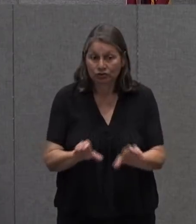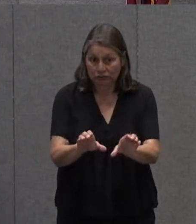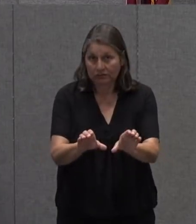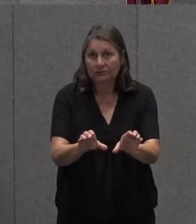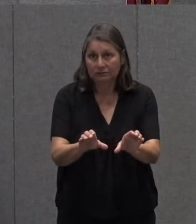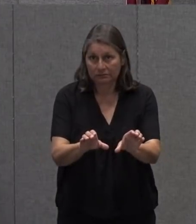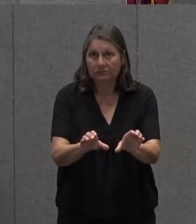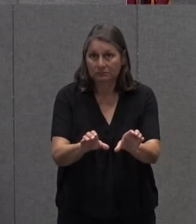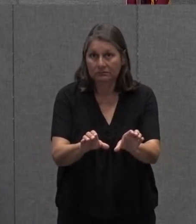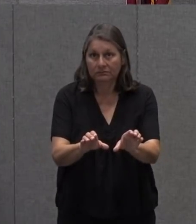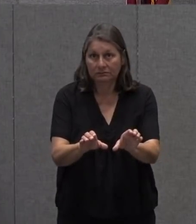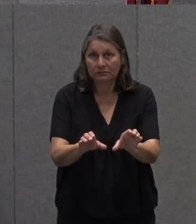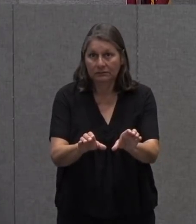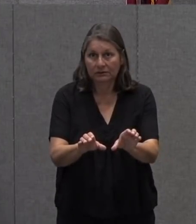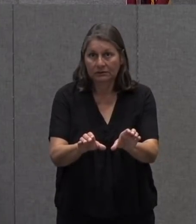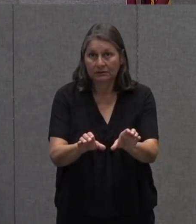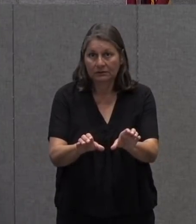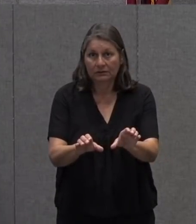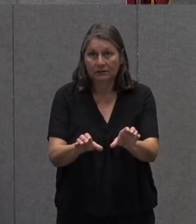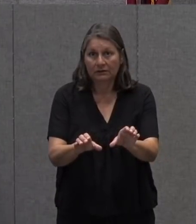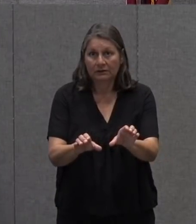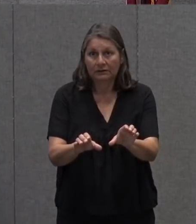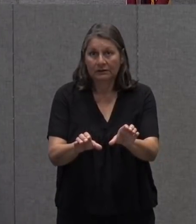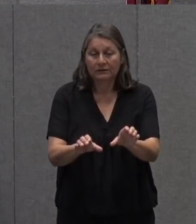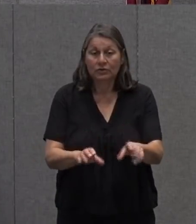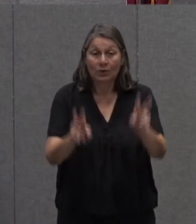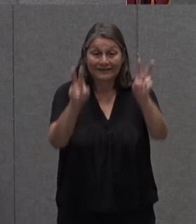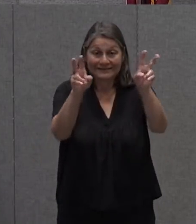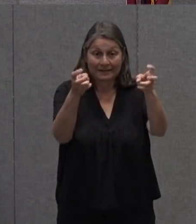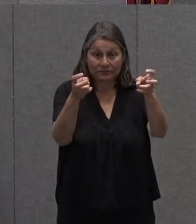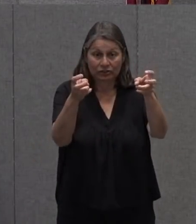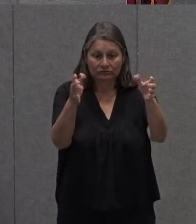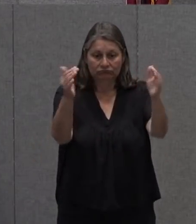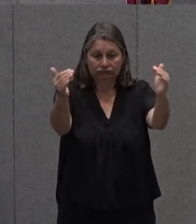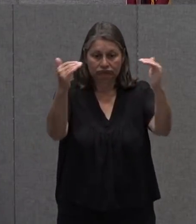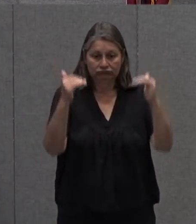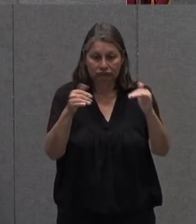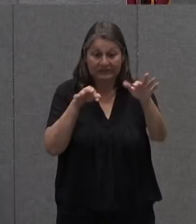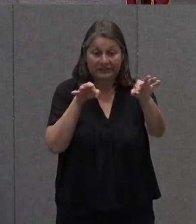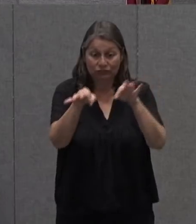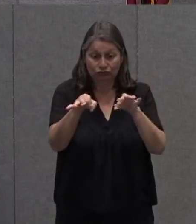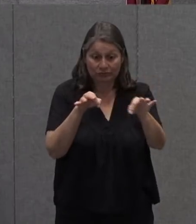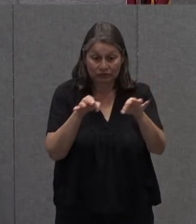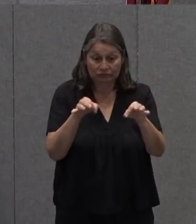So after you describe your topic or your subject, you're going to think about an action.